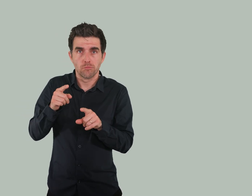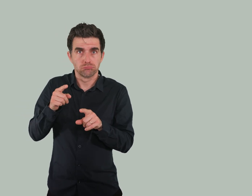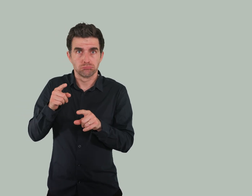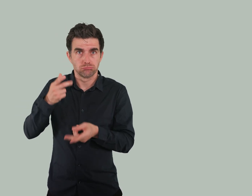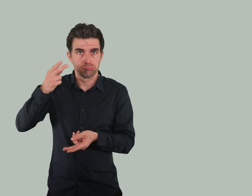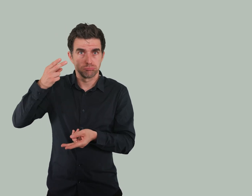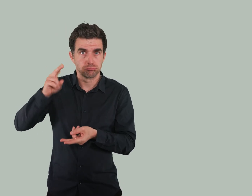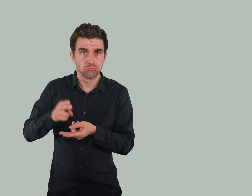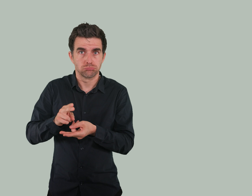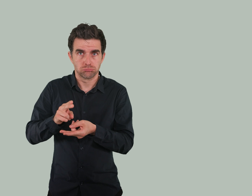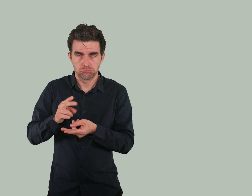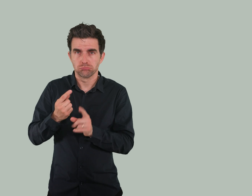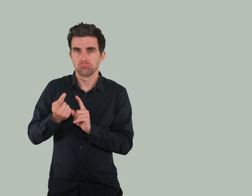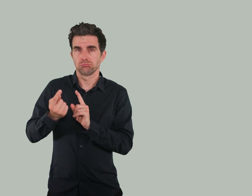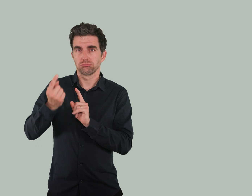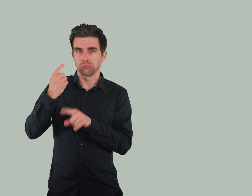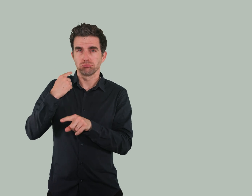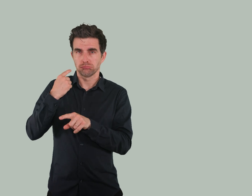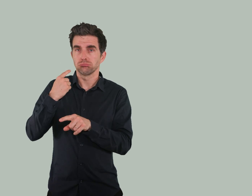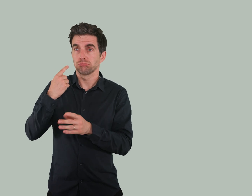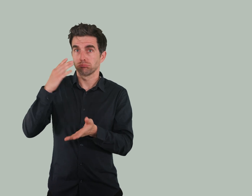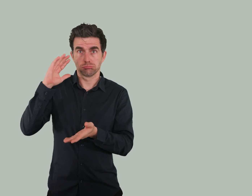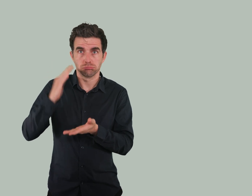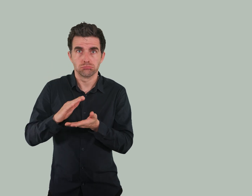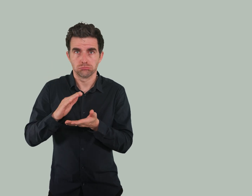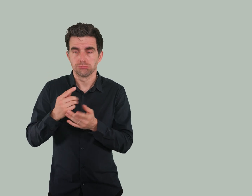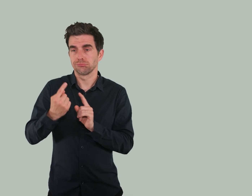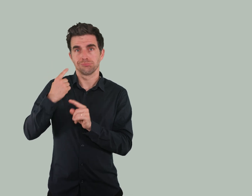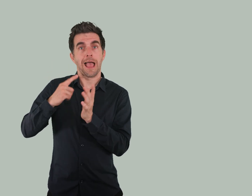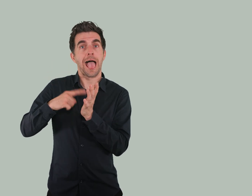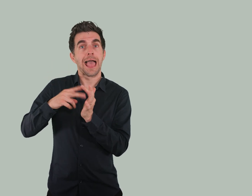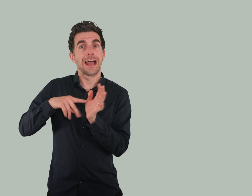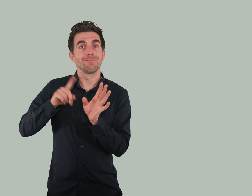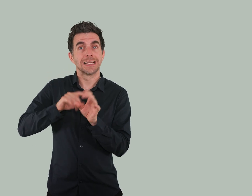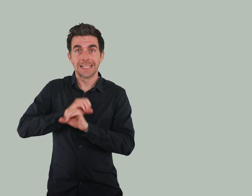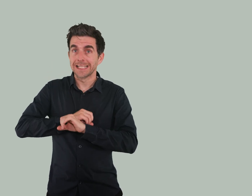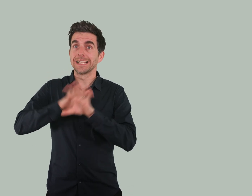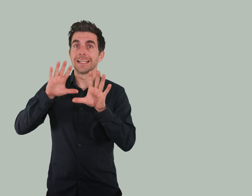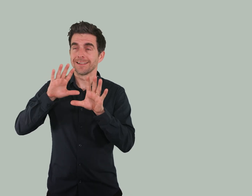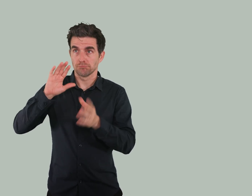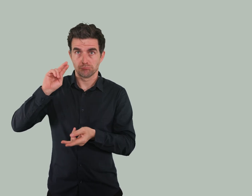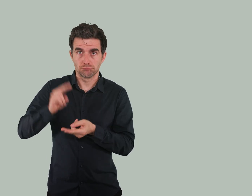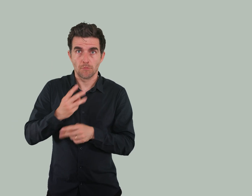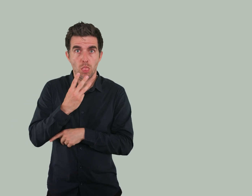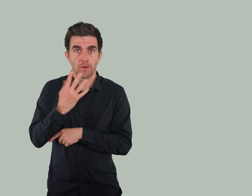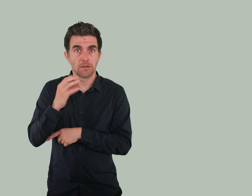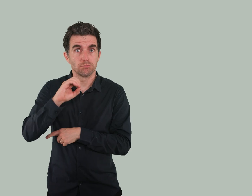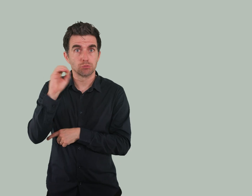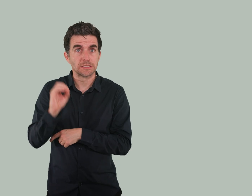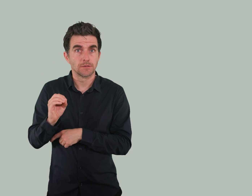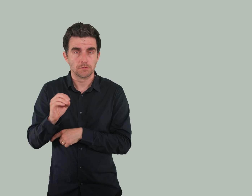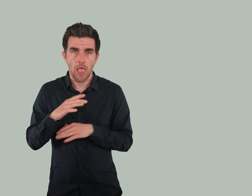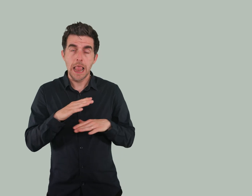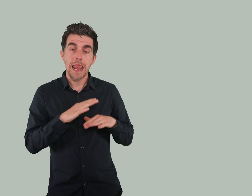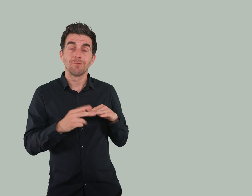have fallen by 35 per cent since the Levy was introduced.